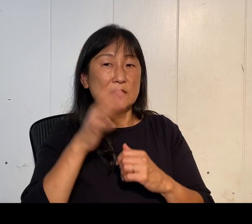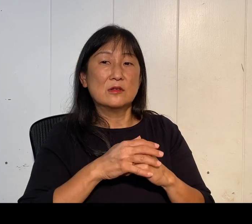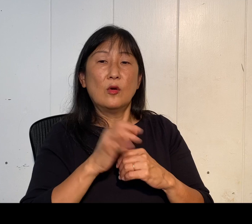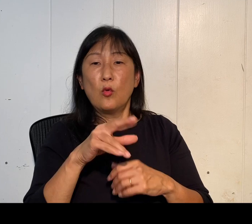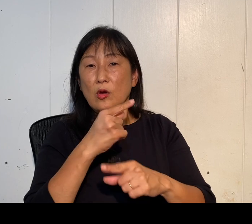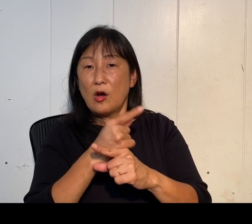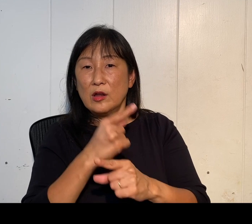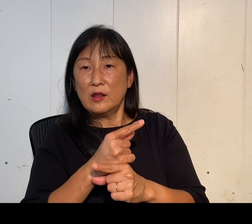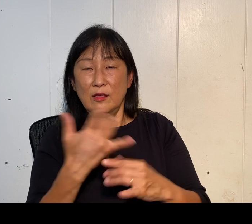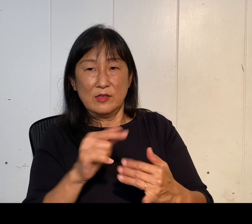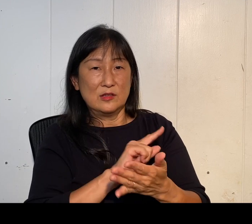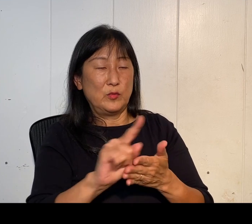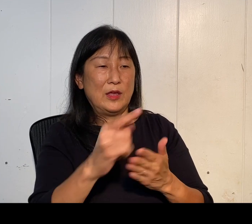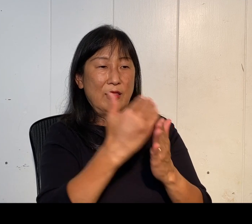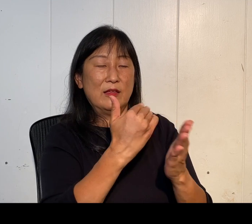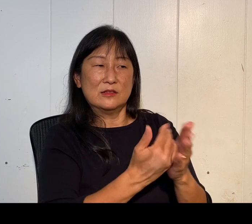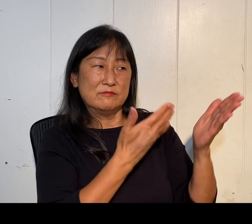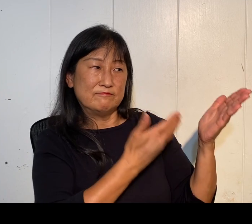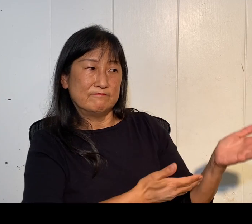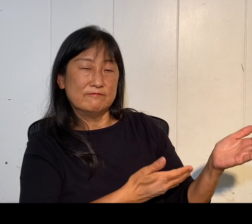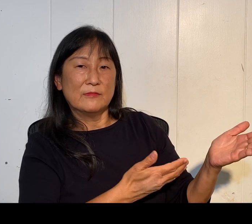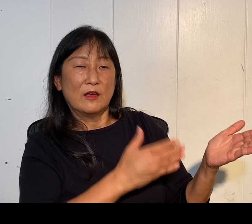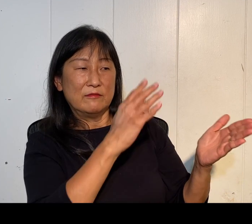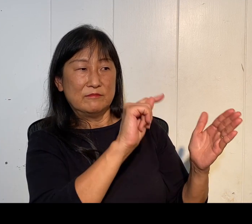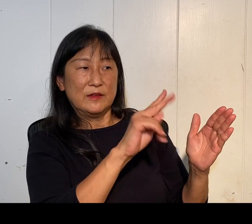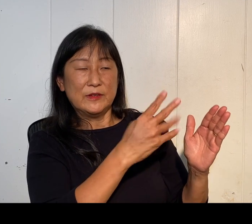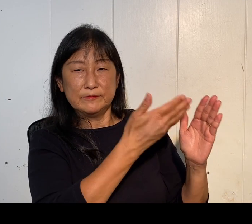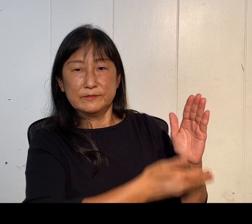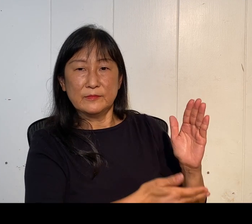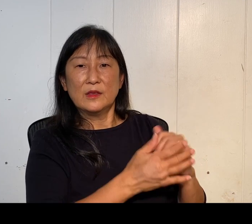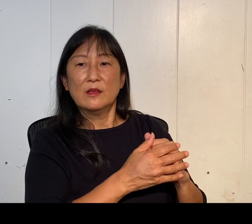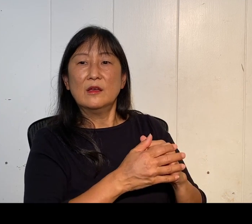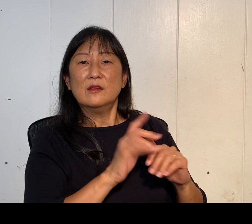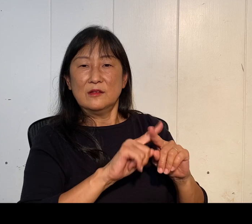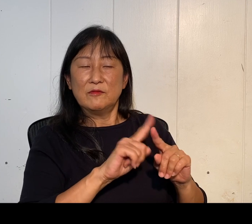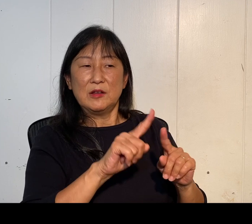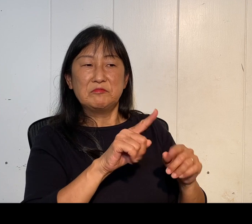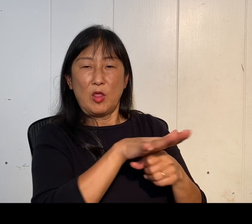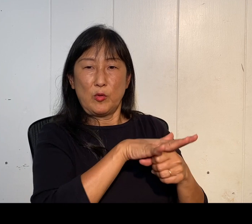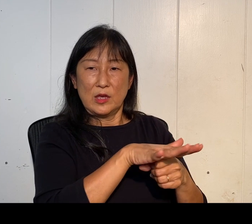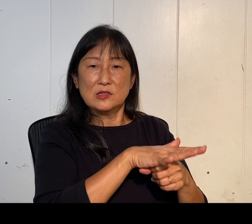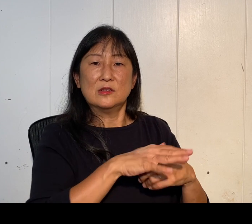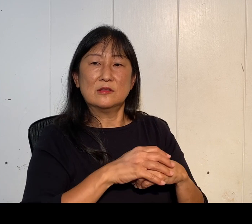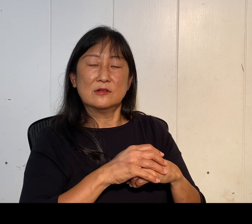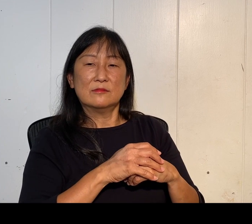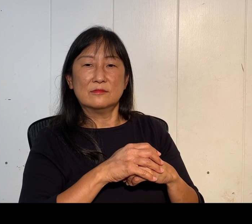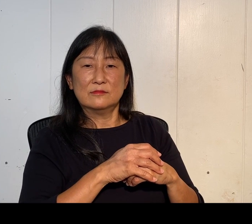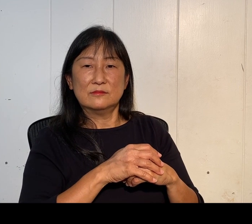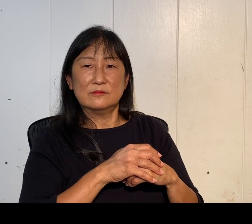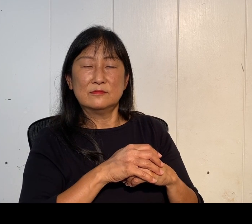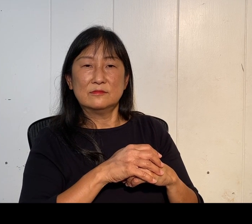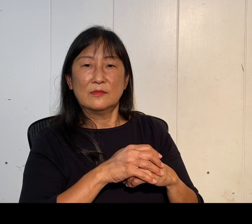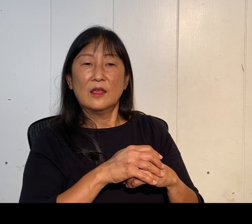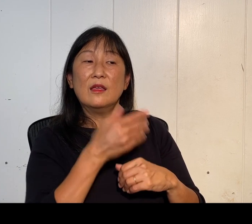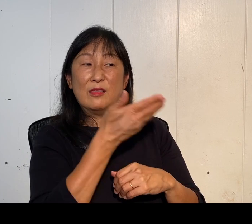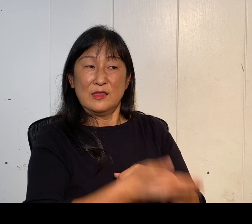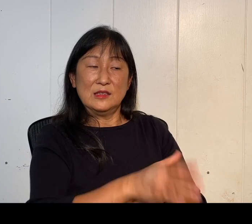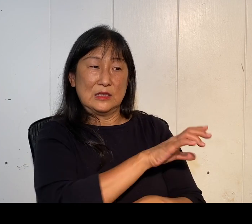This week, the Department of Health’s Kauai District Health Office is launching neighborhood center clinics at several locations islandwide to improve access for parents of young children.